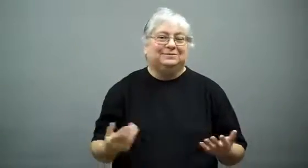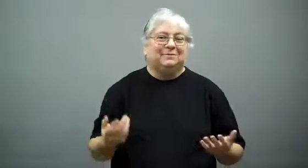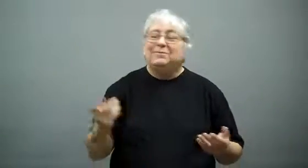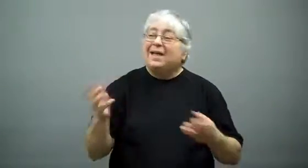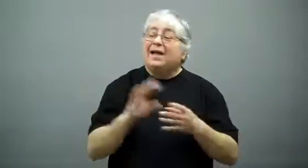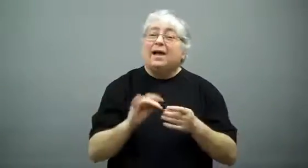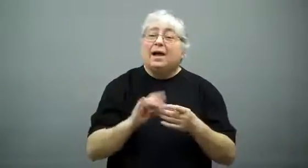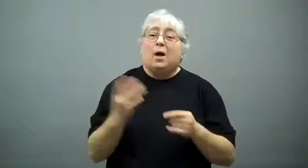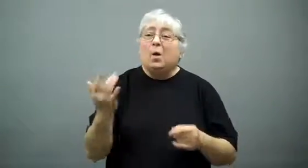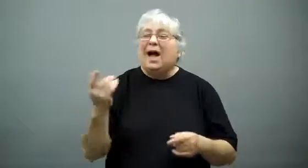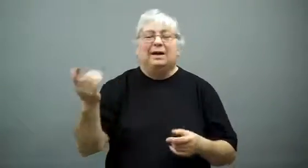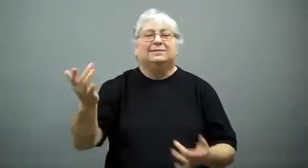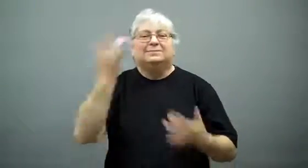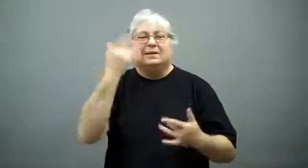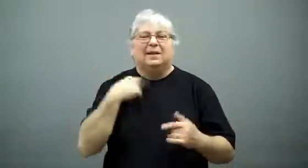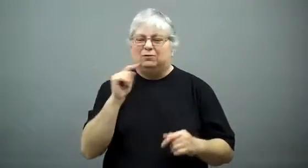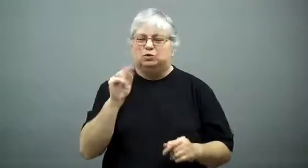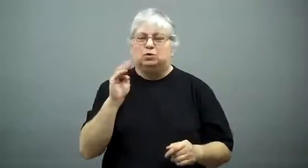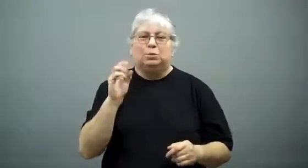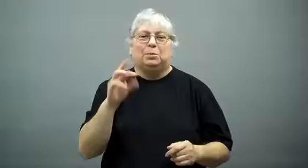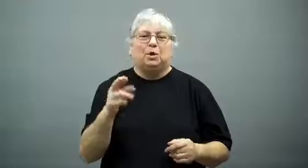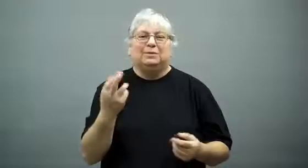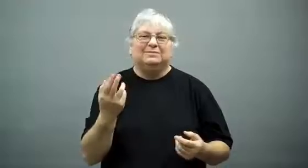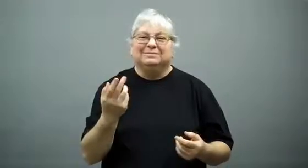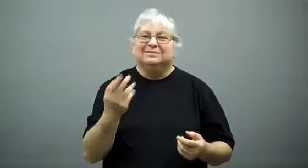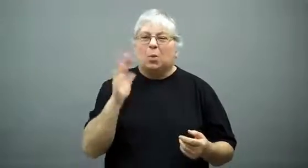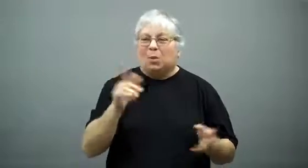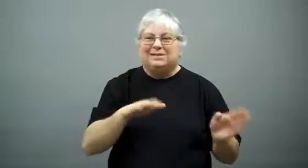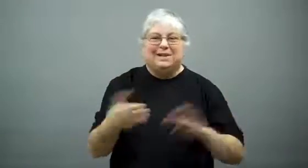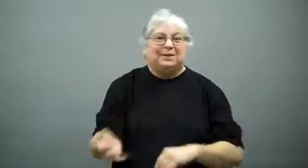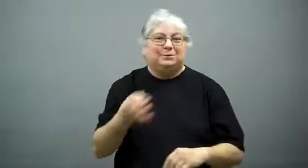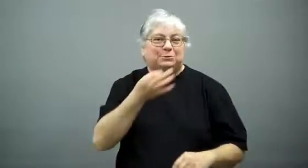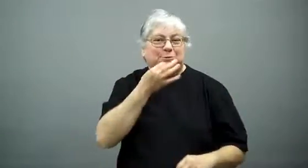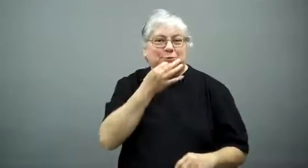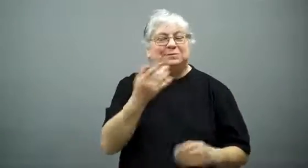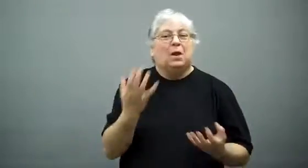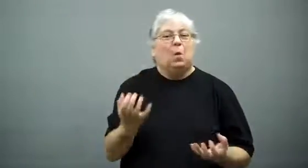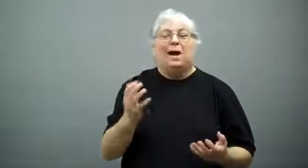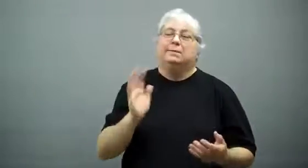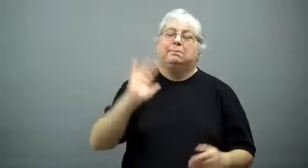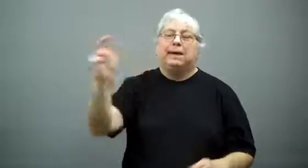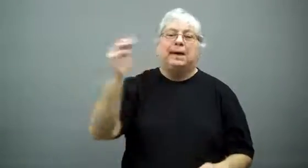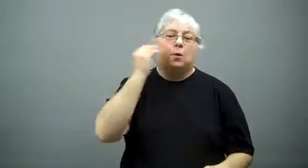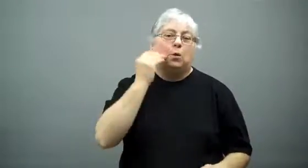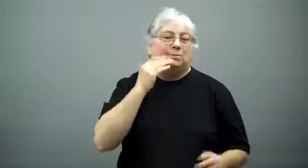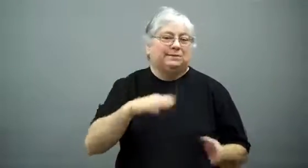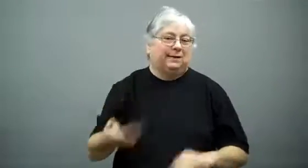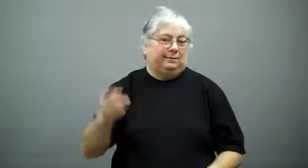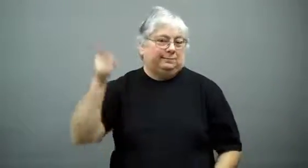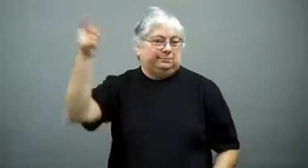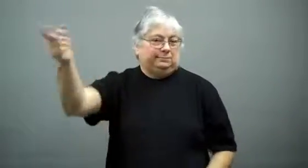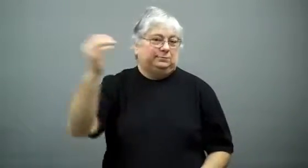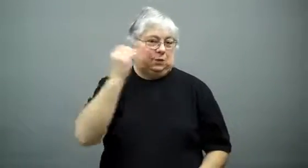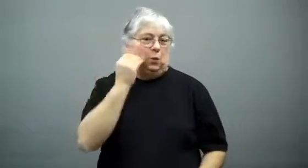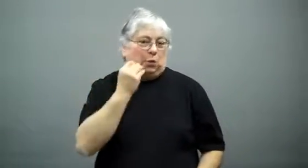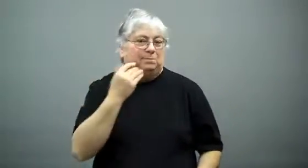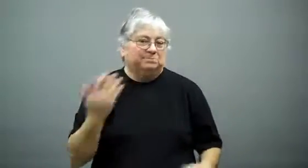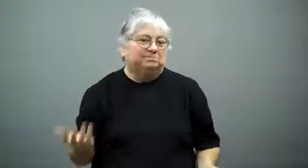He says he has a tumor, and will die soon. He wants to die at home in his country.